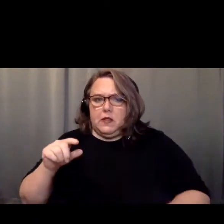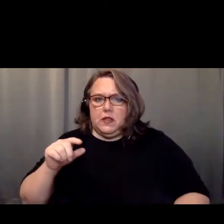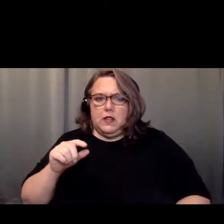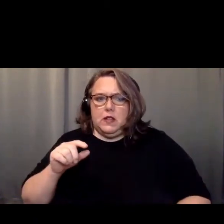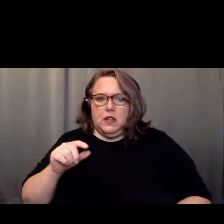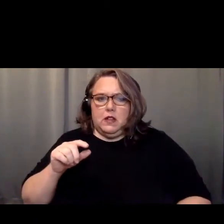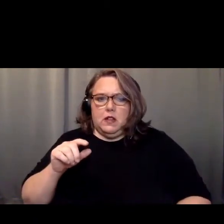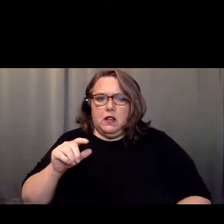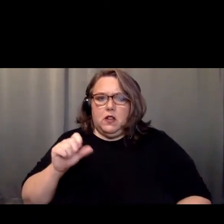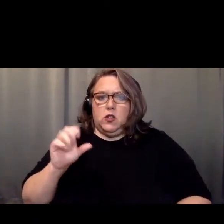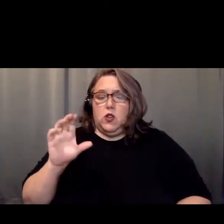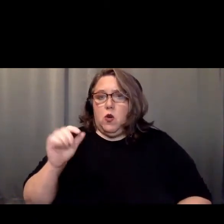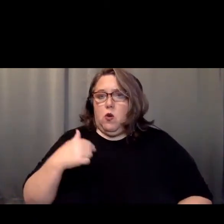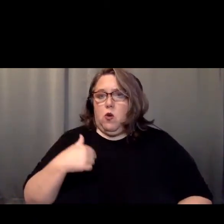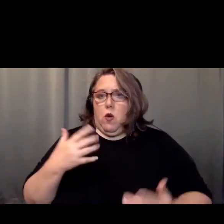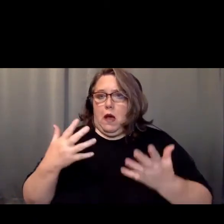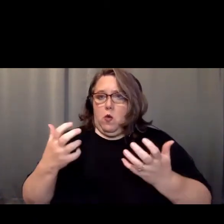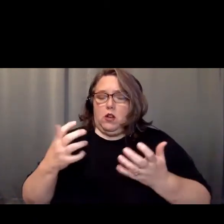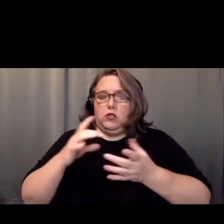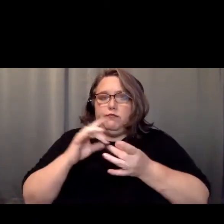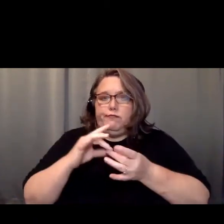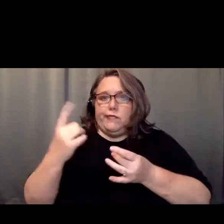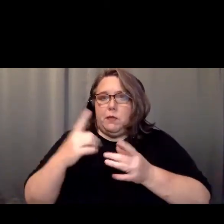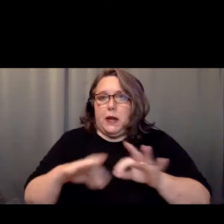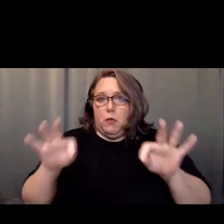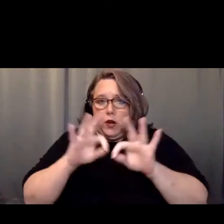So, I do want to highlight something very important,